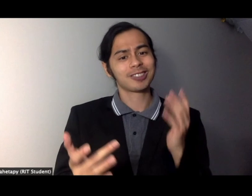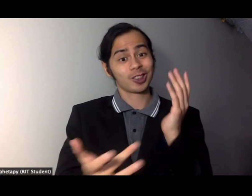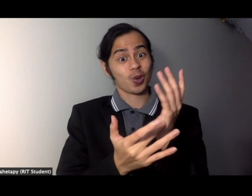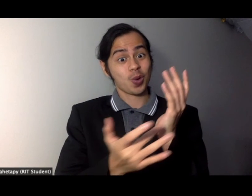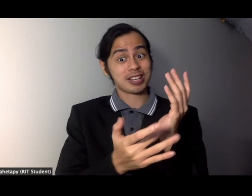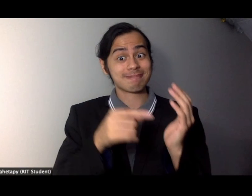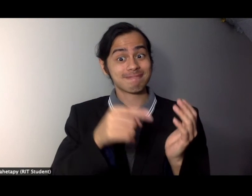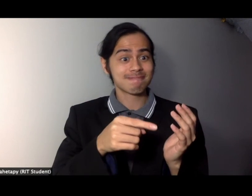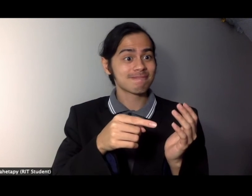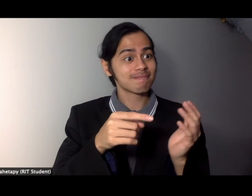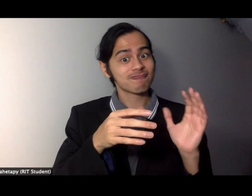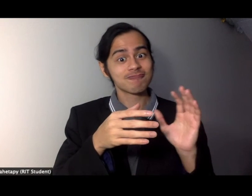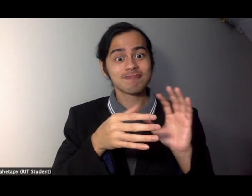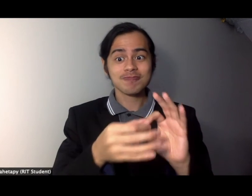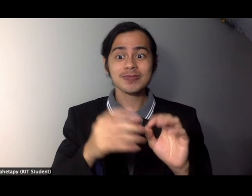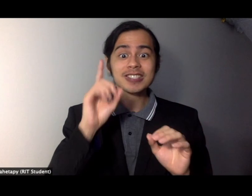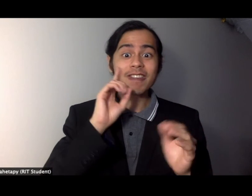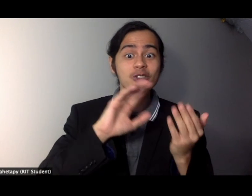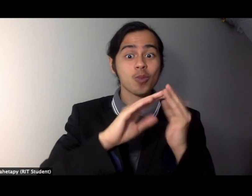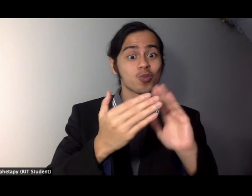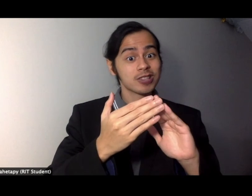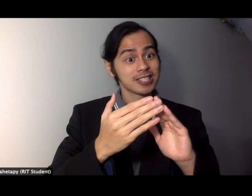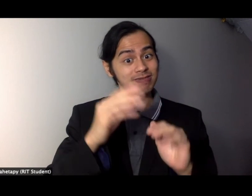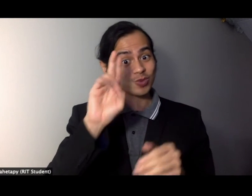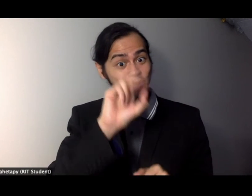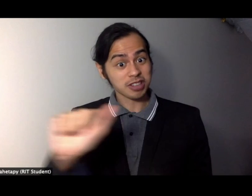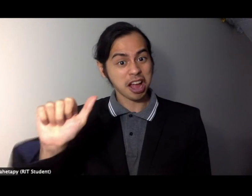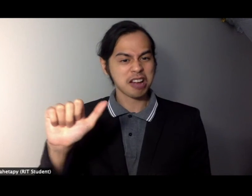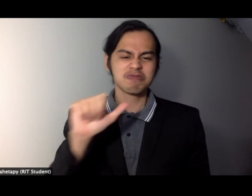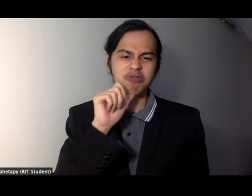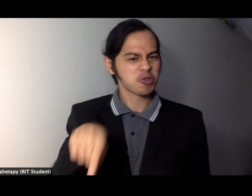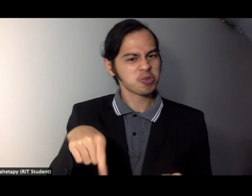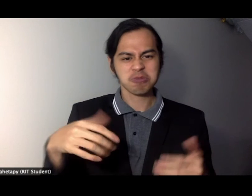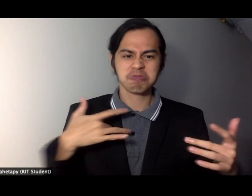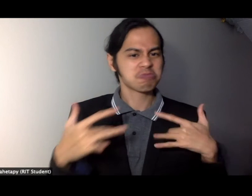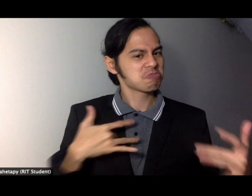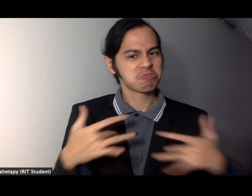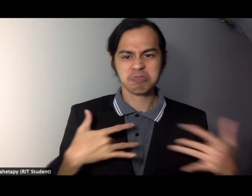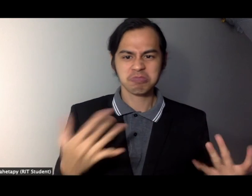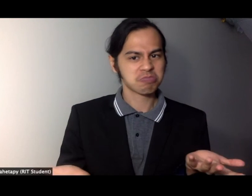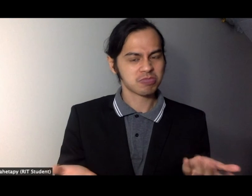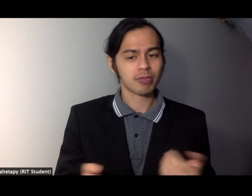... the USA deaf community’s technology access is not a concern.